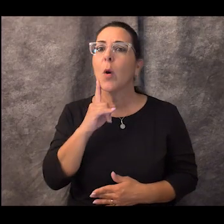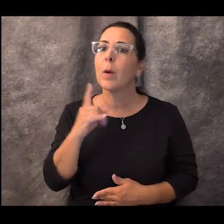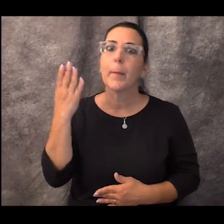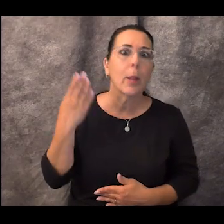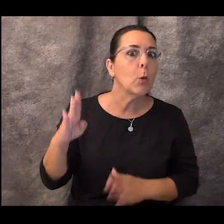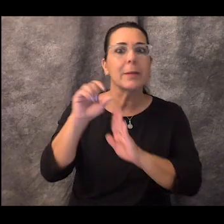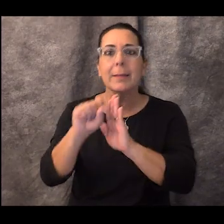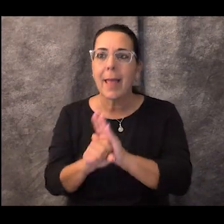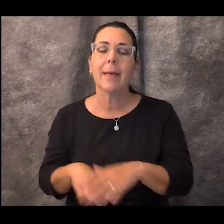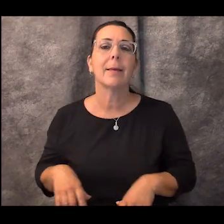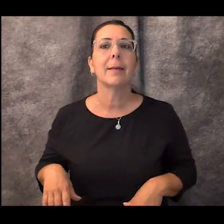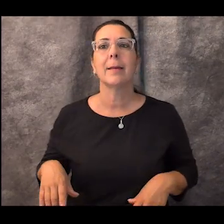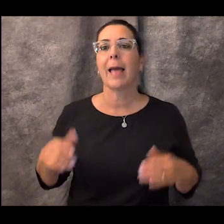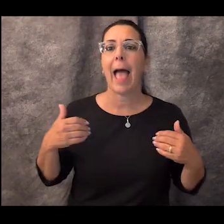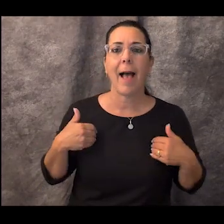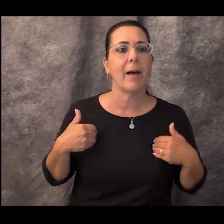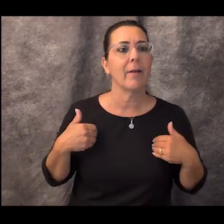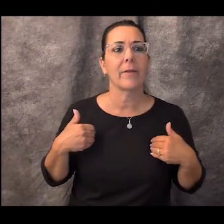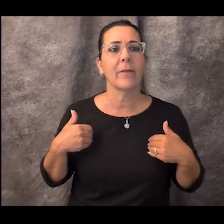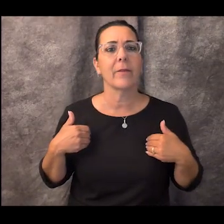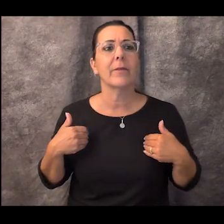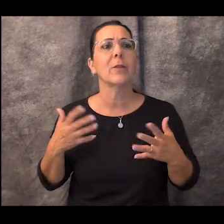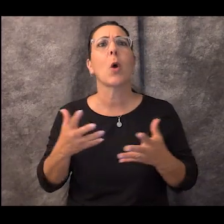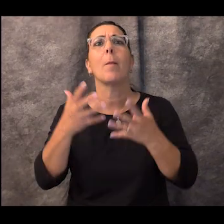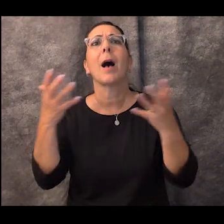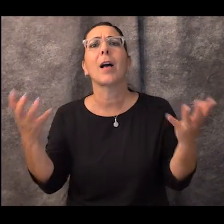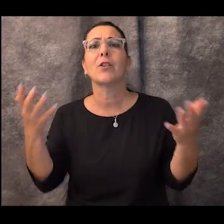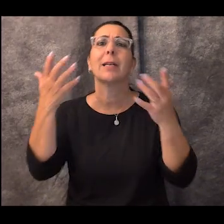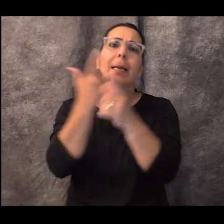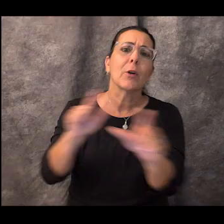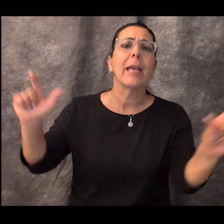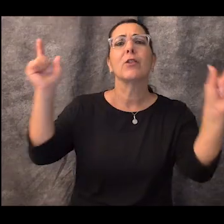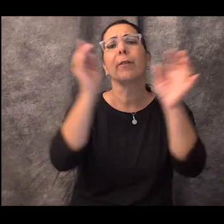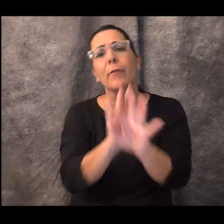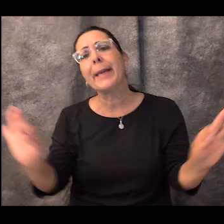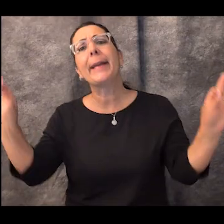the, the hub of, liberation and freedom, like, and,